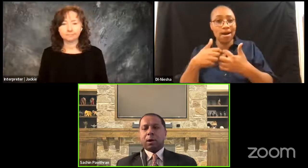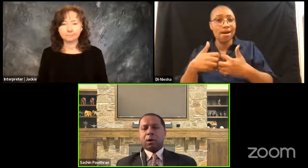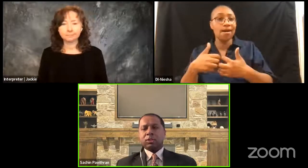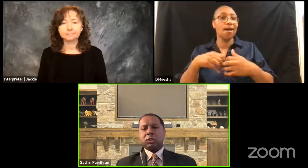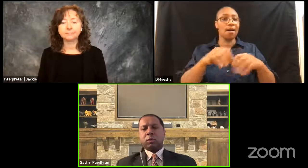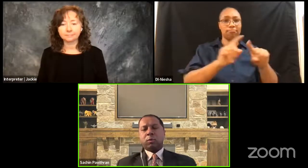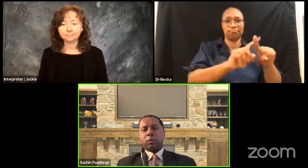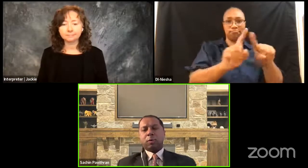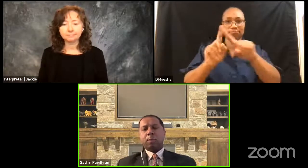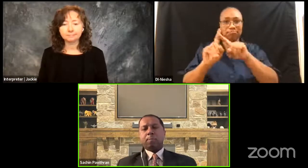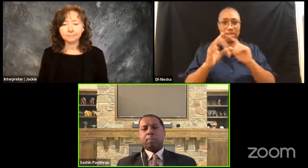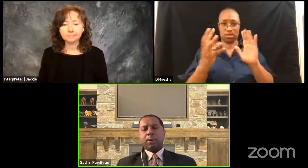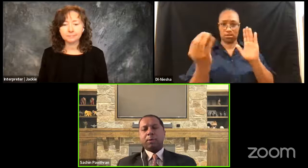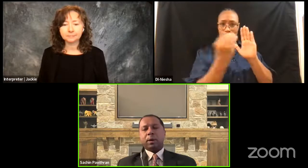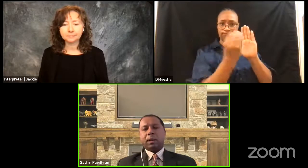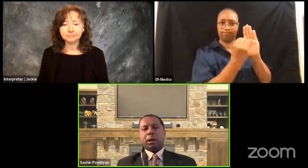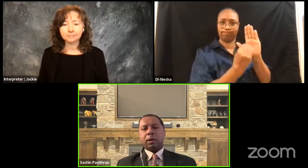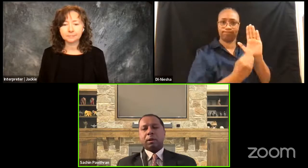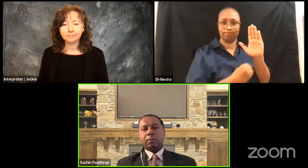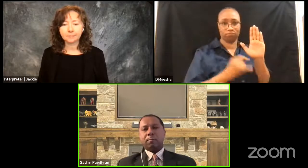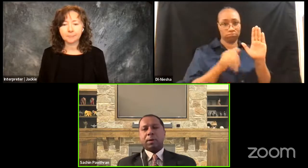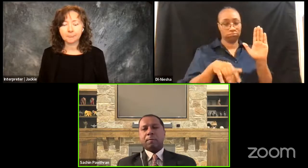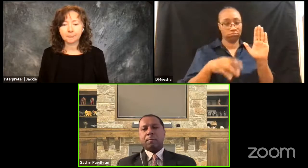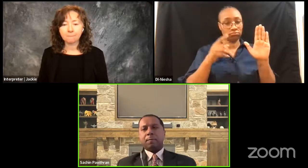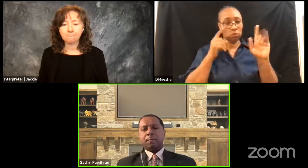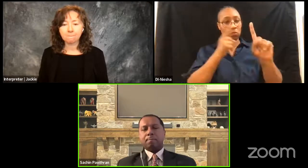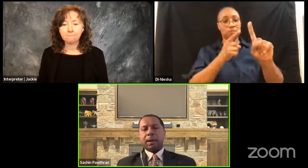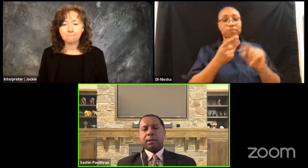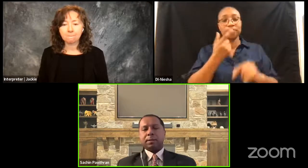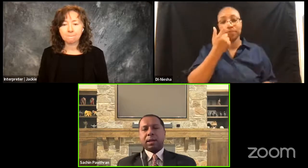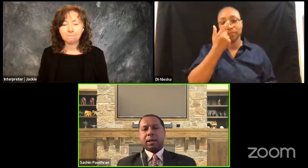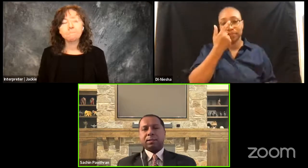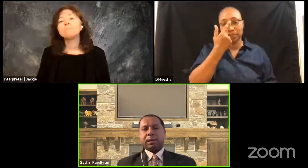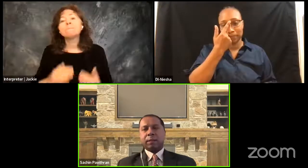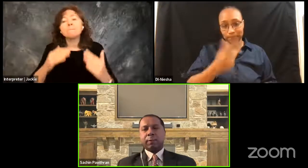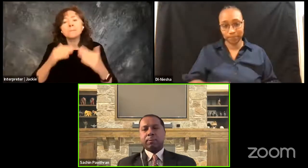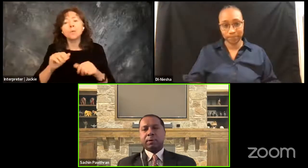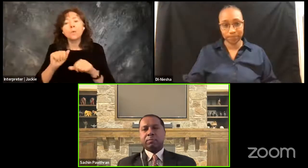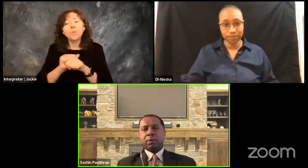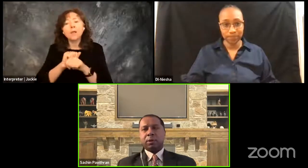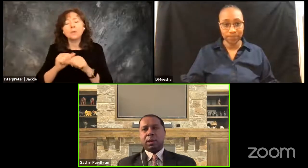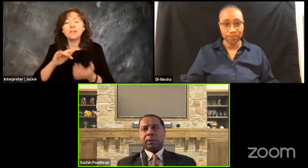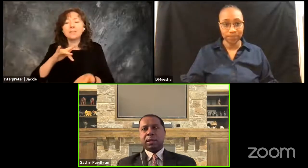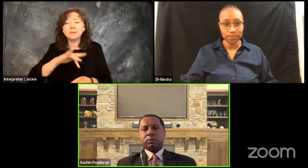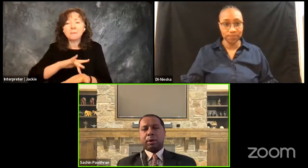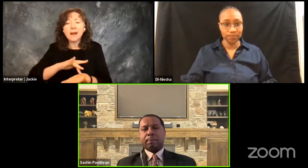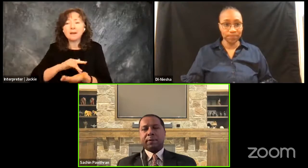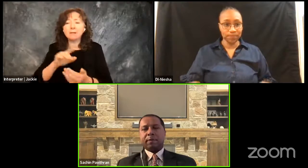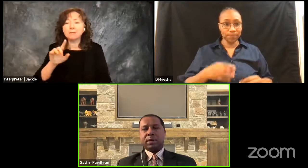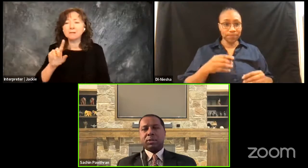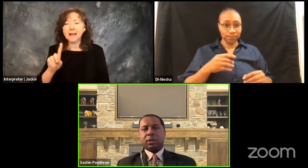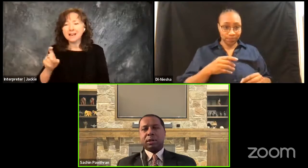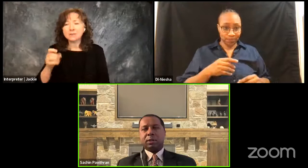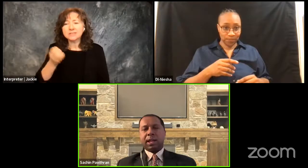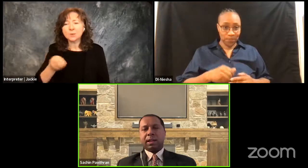We're also been working on our Medical Diagnostic Equipment (MDE) rule, there's one provision